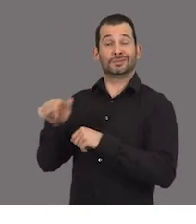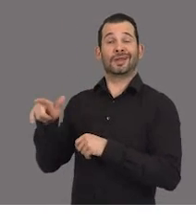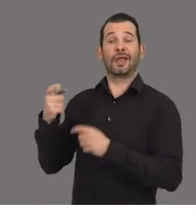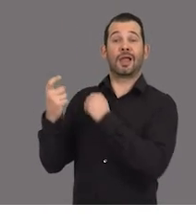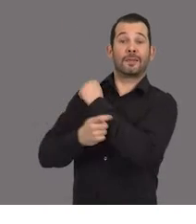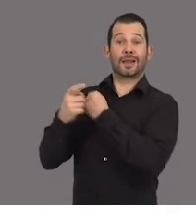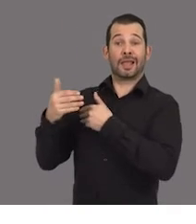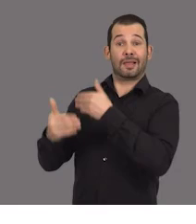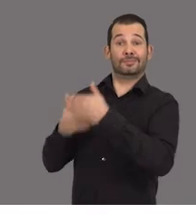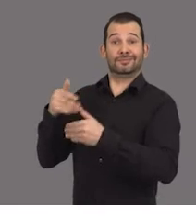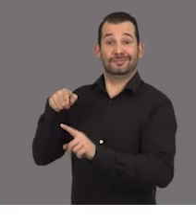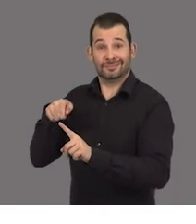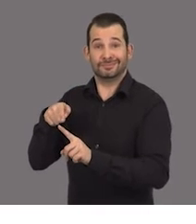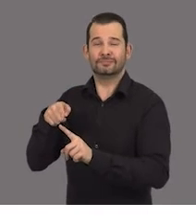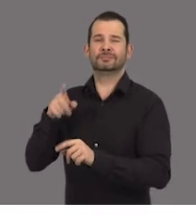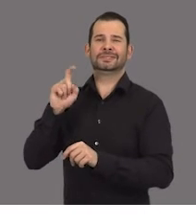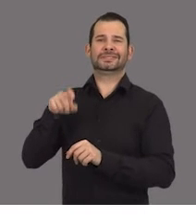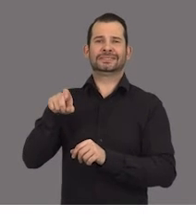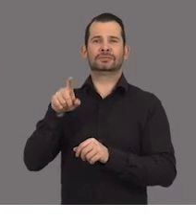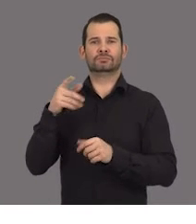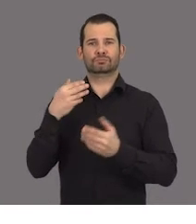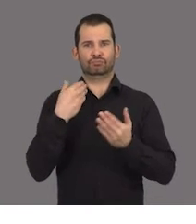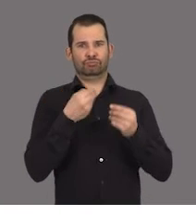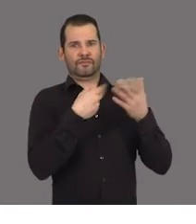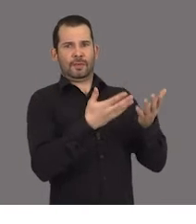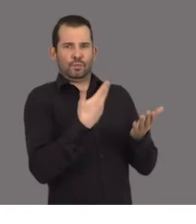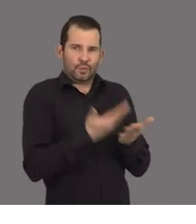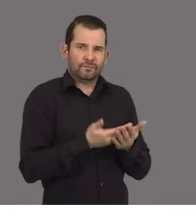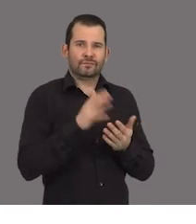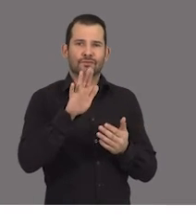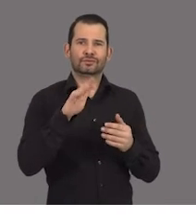proof of your child’s birth like a birth certificate or passport.